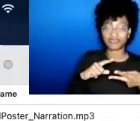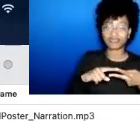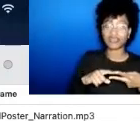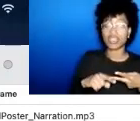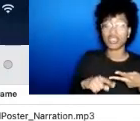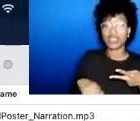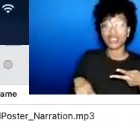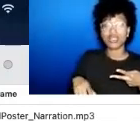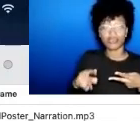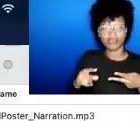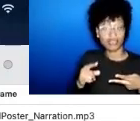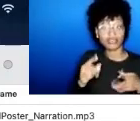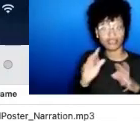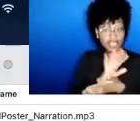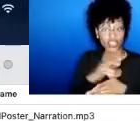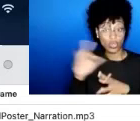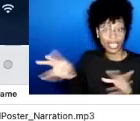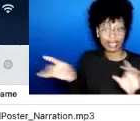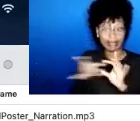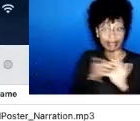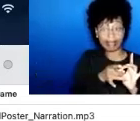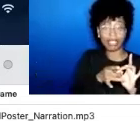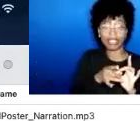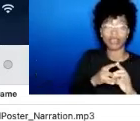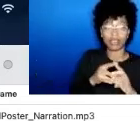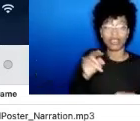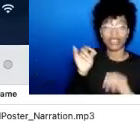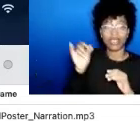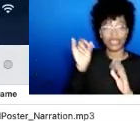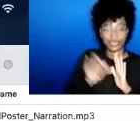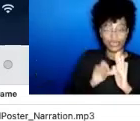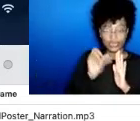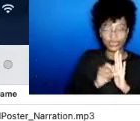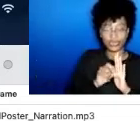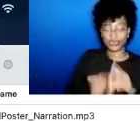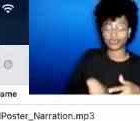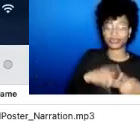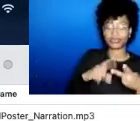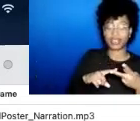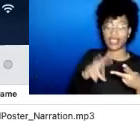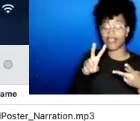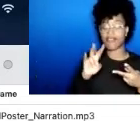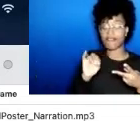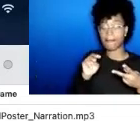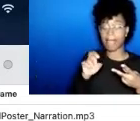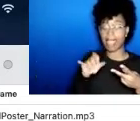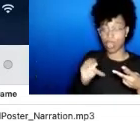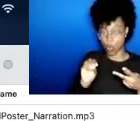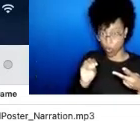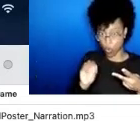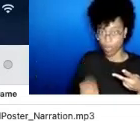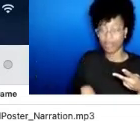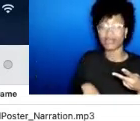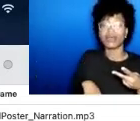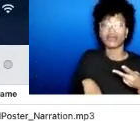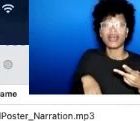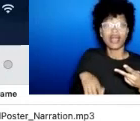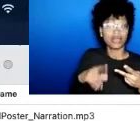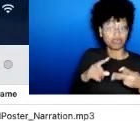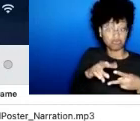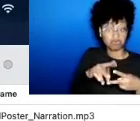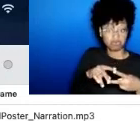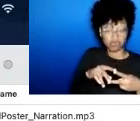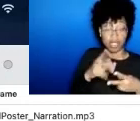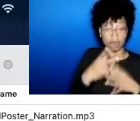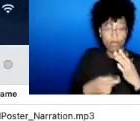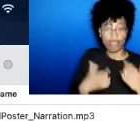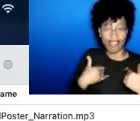you can link to hear our YouTube and Vimeo. 07:04:46 both of them have streaming servers